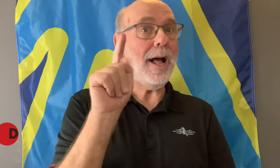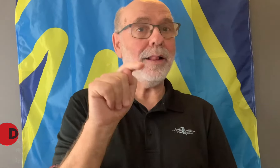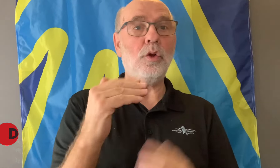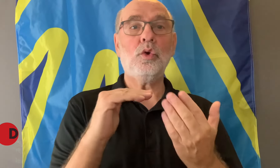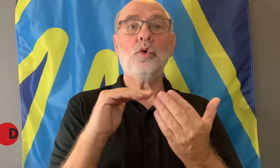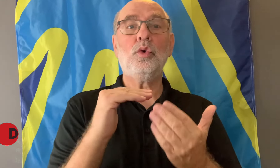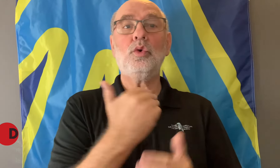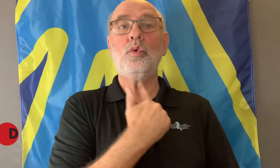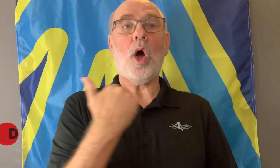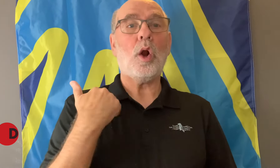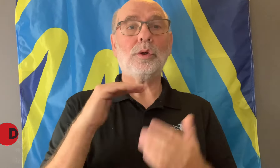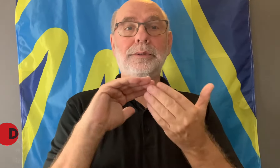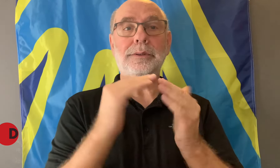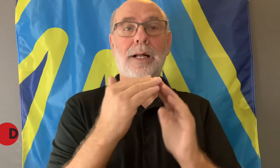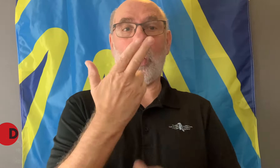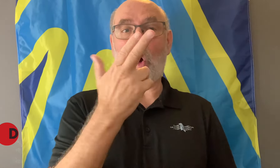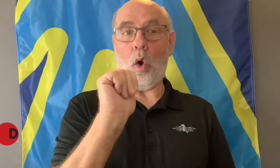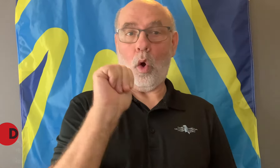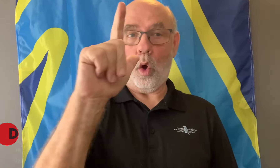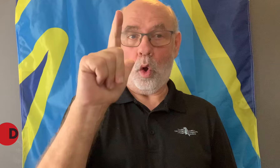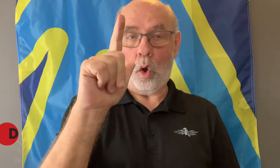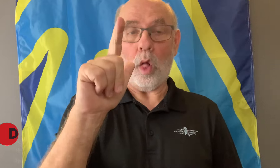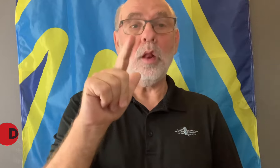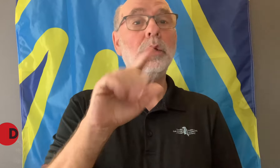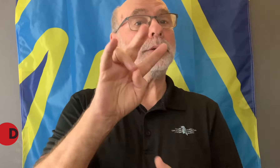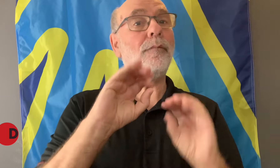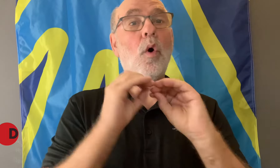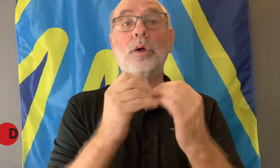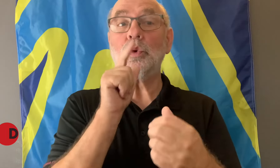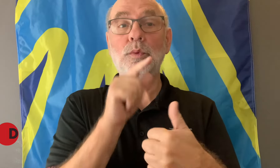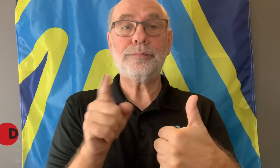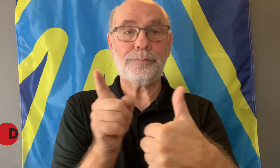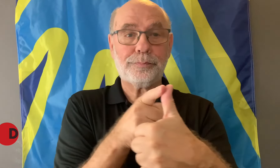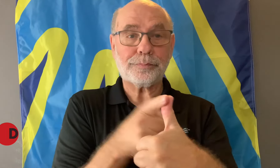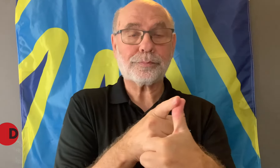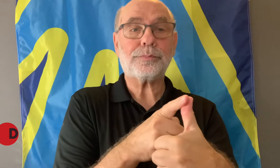will be at Toronto City Hall. The 7 organizations are